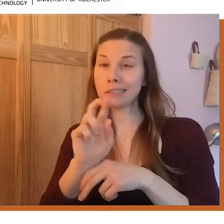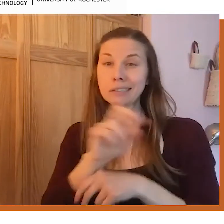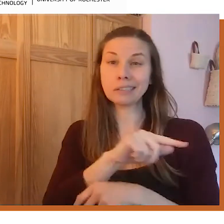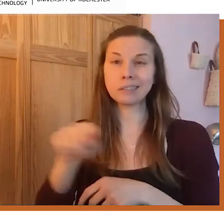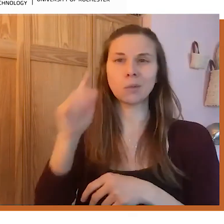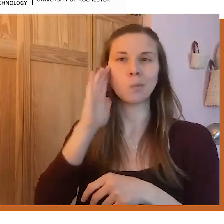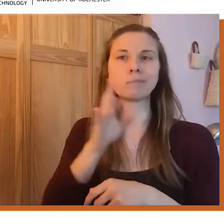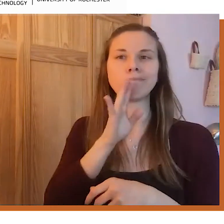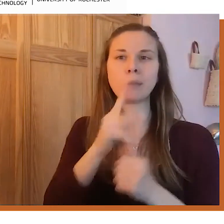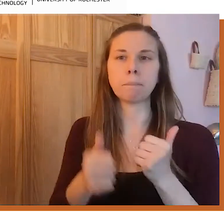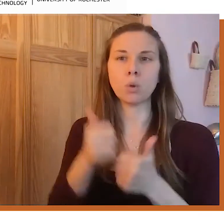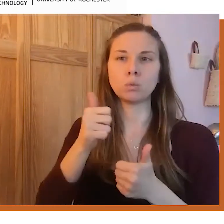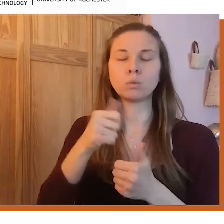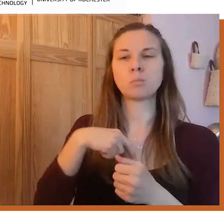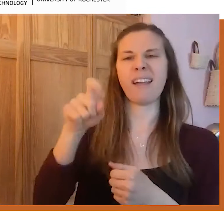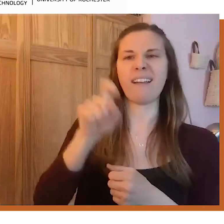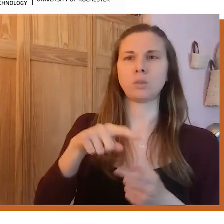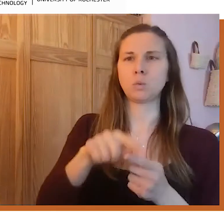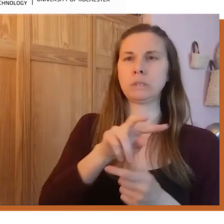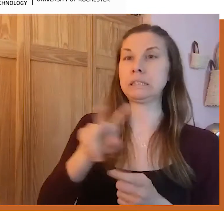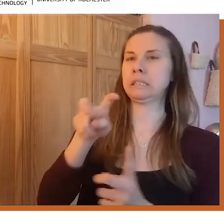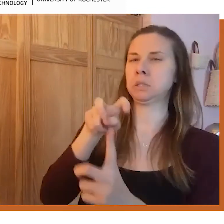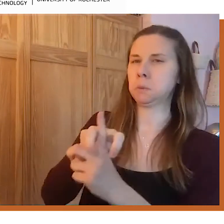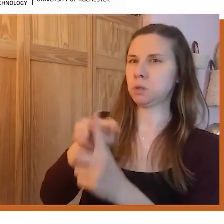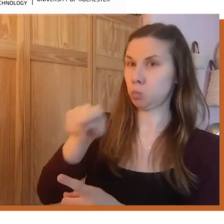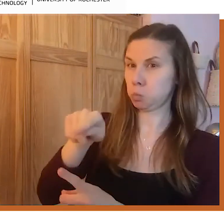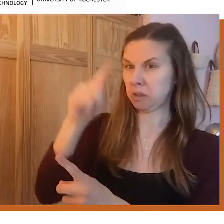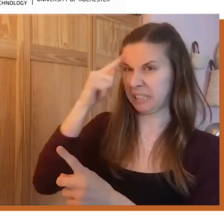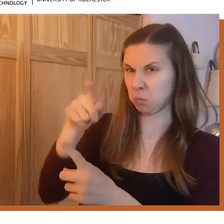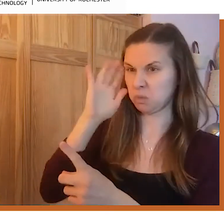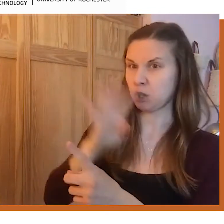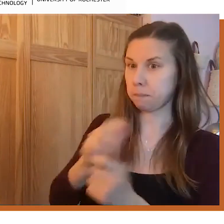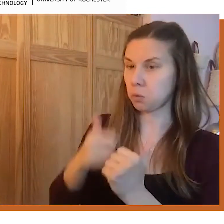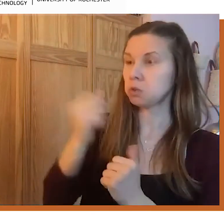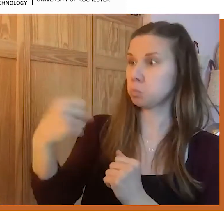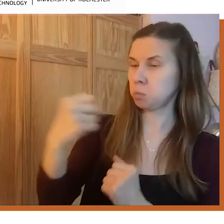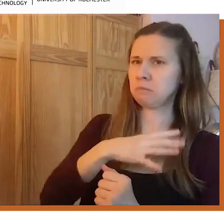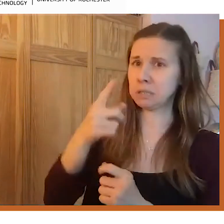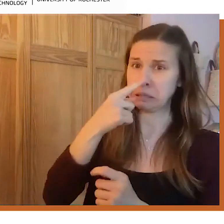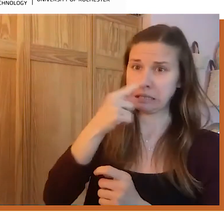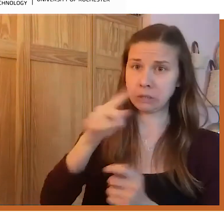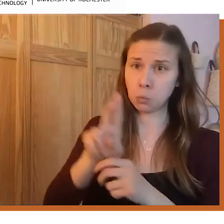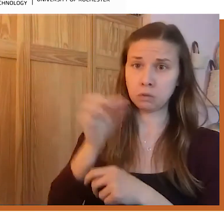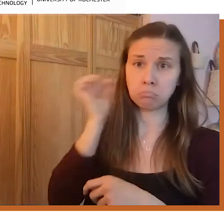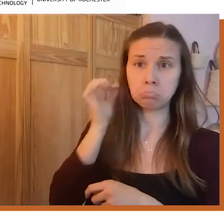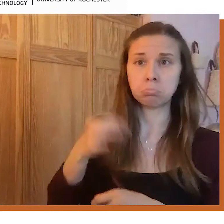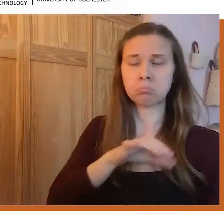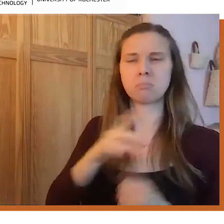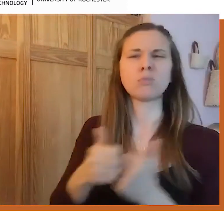would be speaking the most, and then we would try to catch them, whoever would be speaking the most, and we would ask them to wear a microphone.